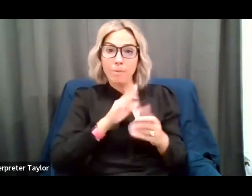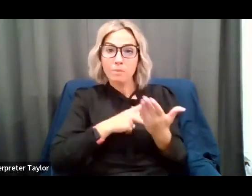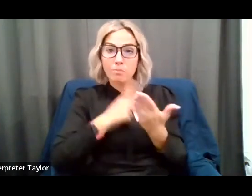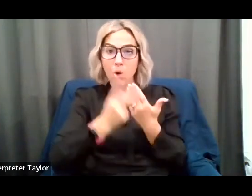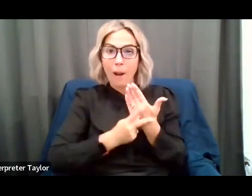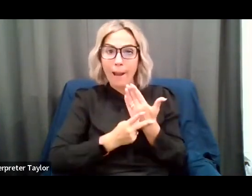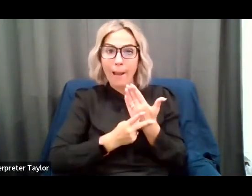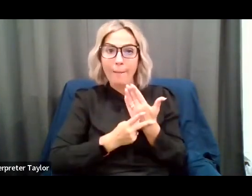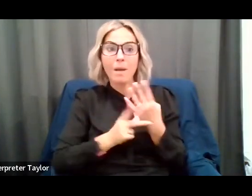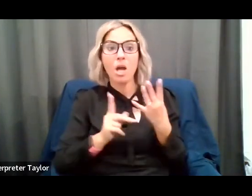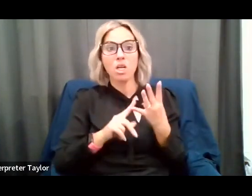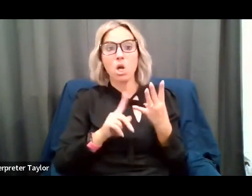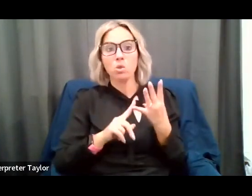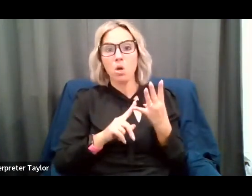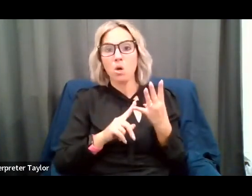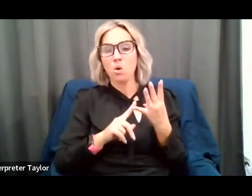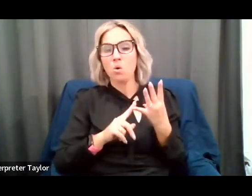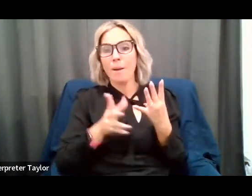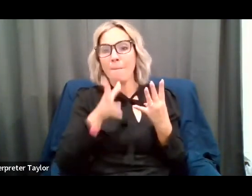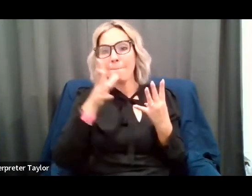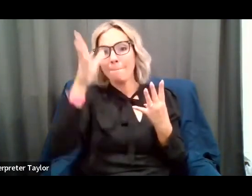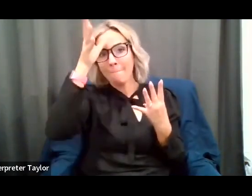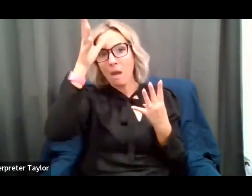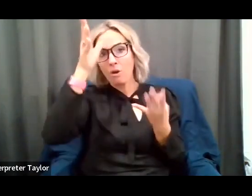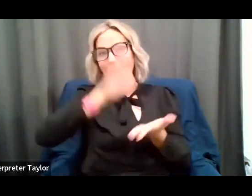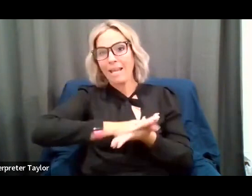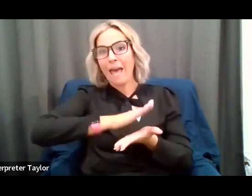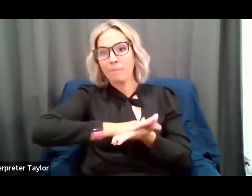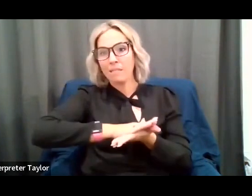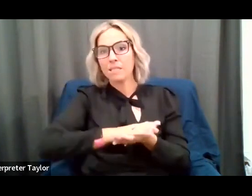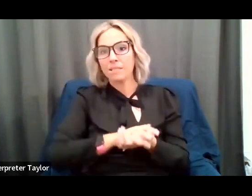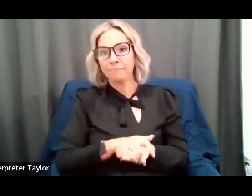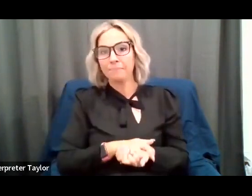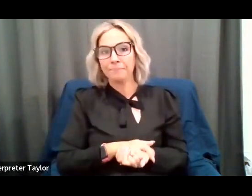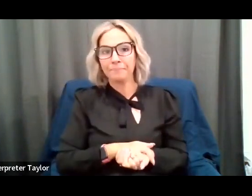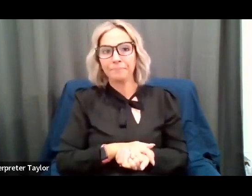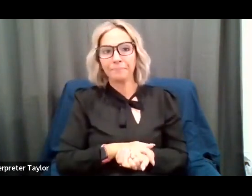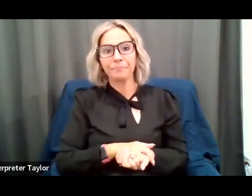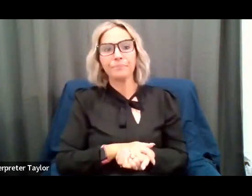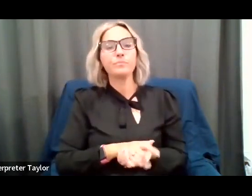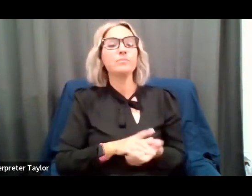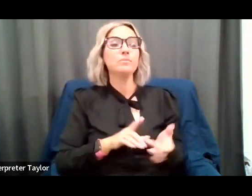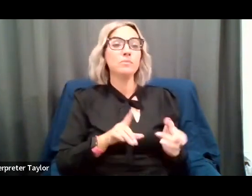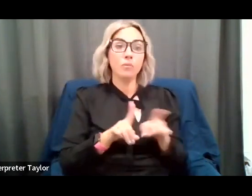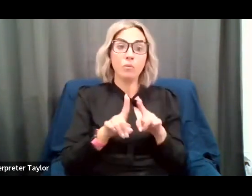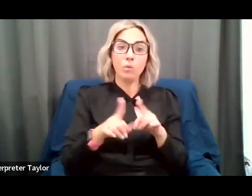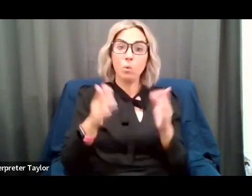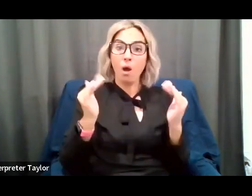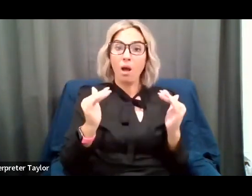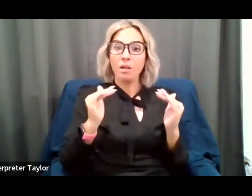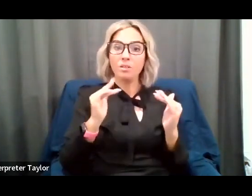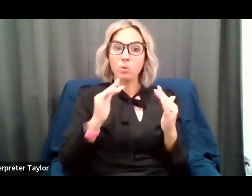we're also interested in, um, Parent Academies. We also want to address and improve equity gaps.